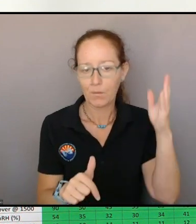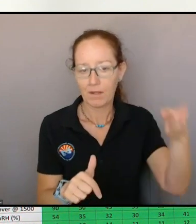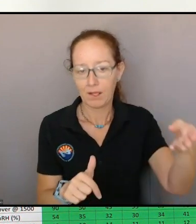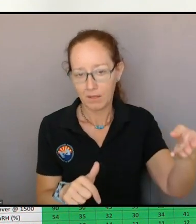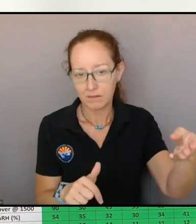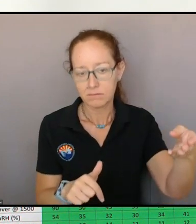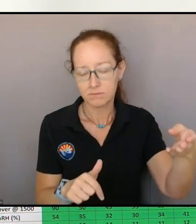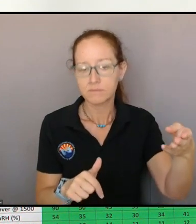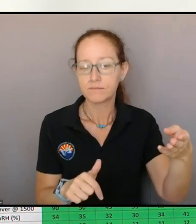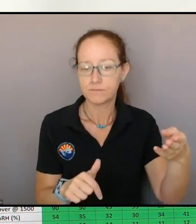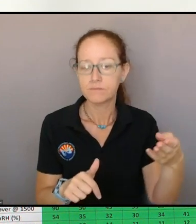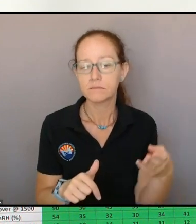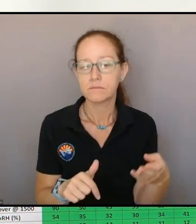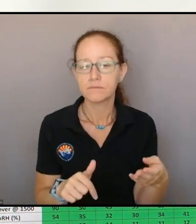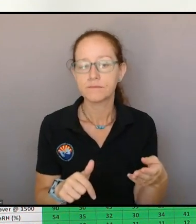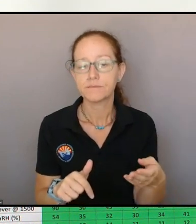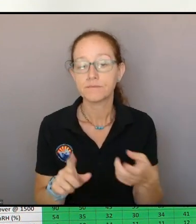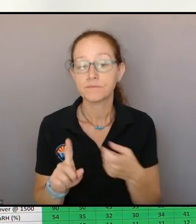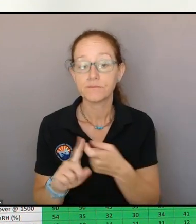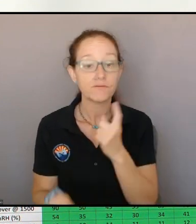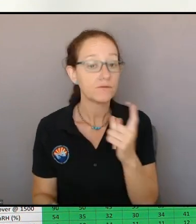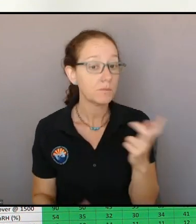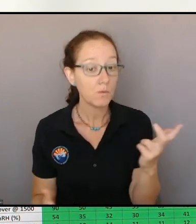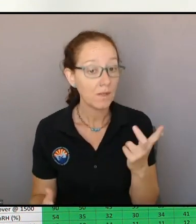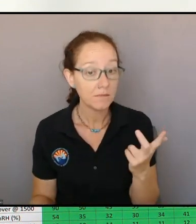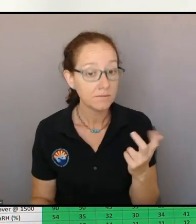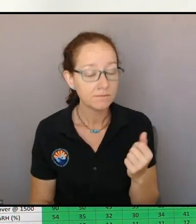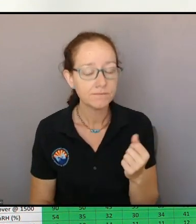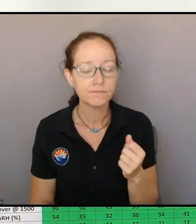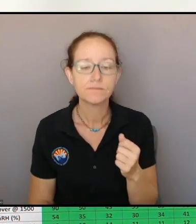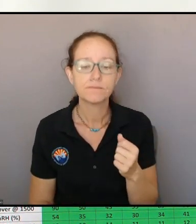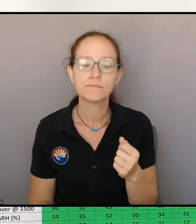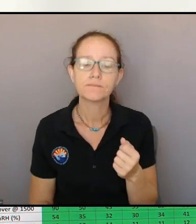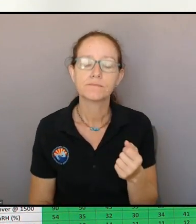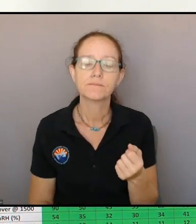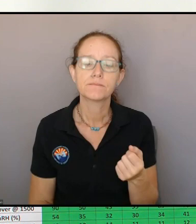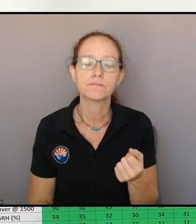really caused by kind of a development of high